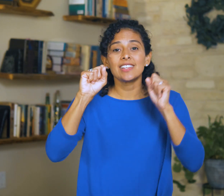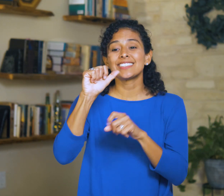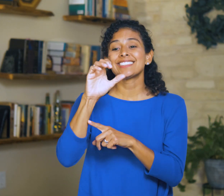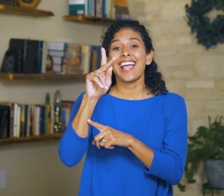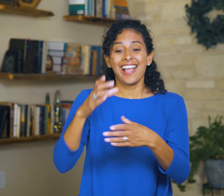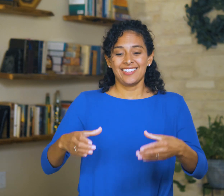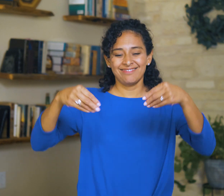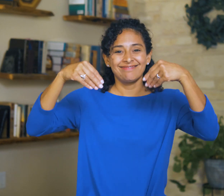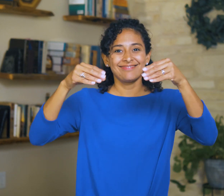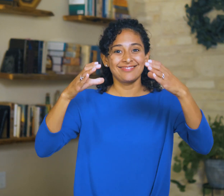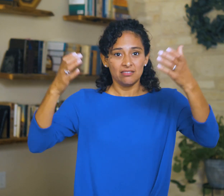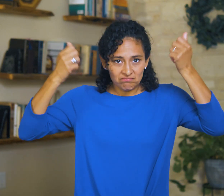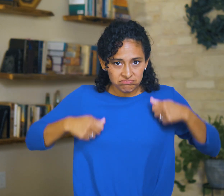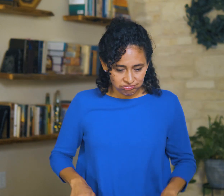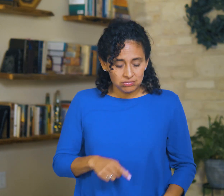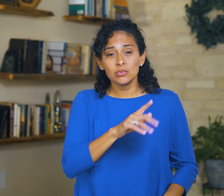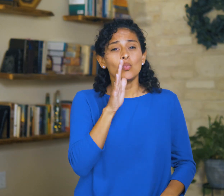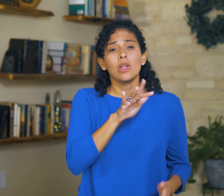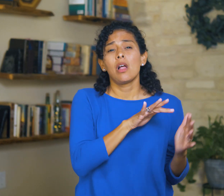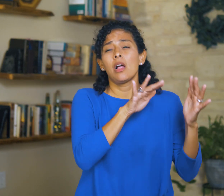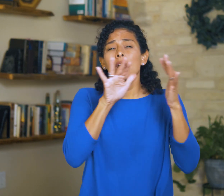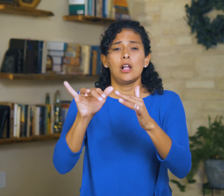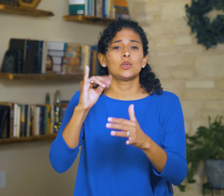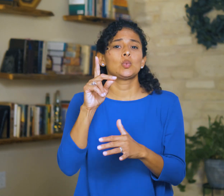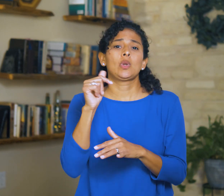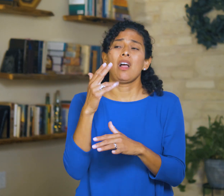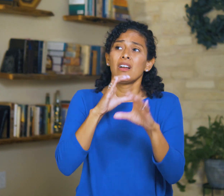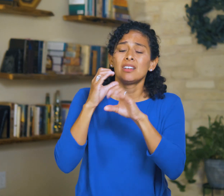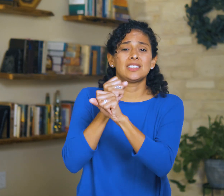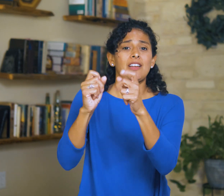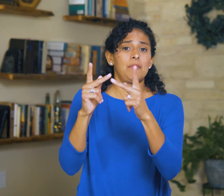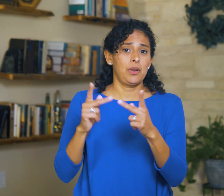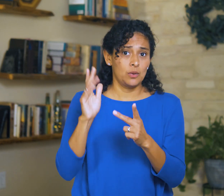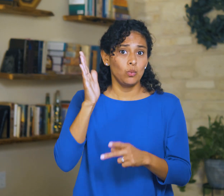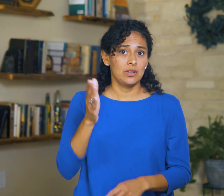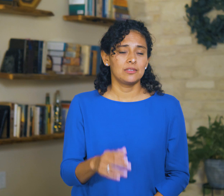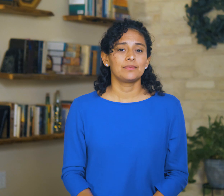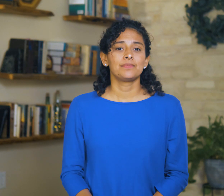putting on sackcloth—and they’ll seek refuge in Judah.